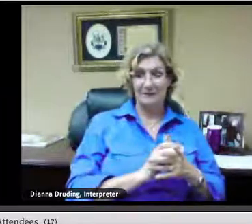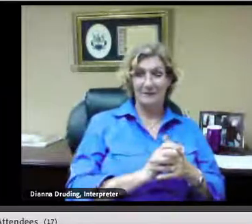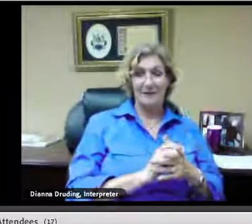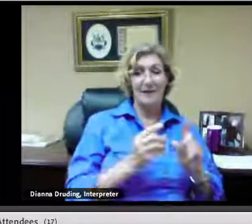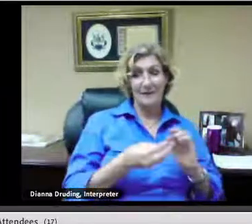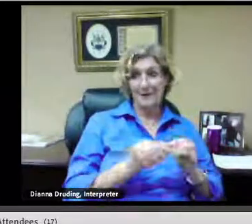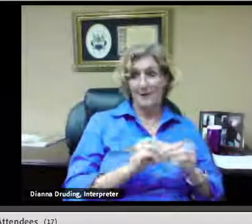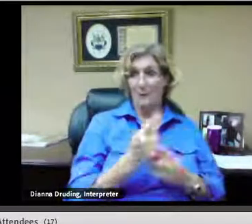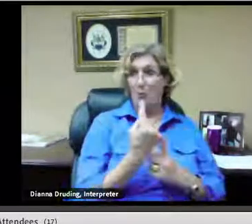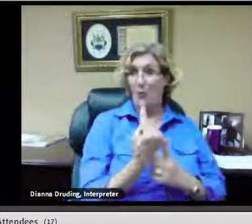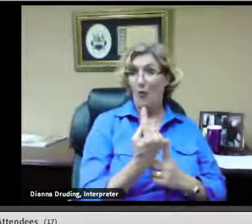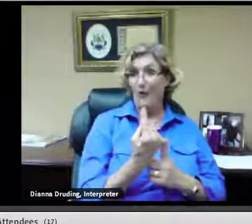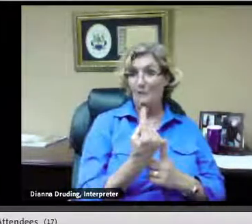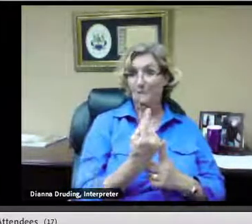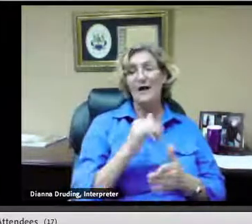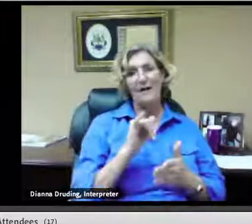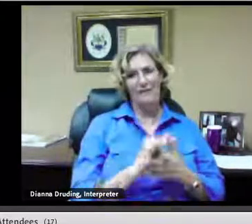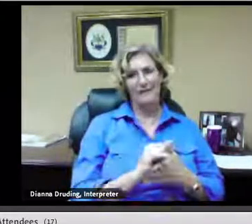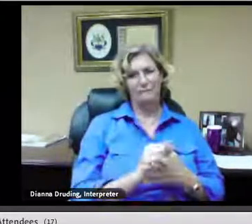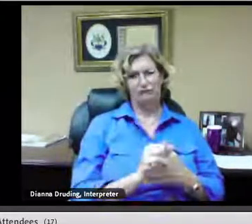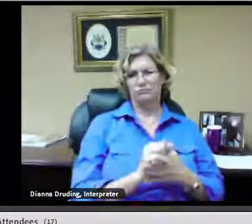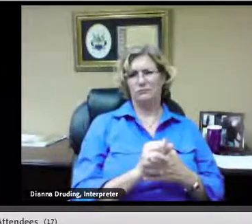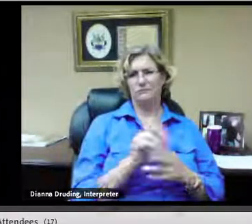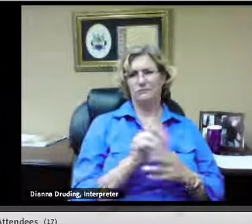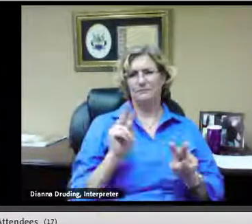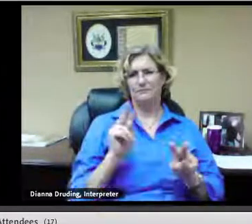but I love how that frames or reframes